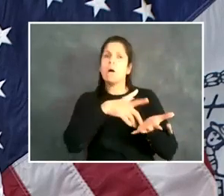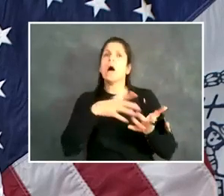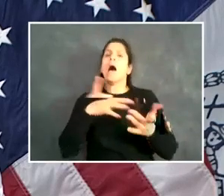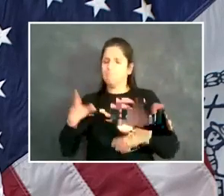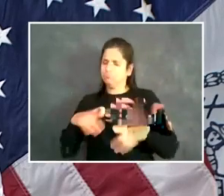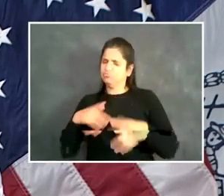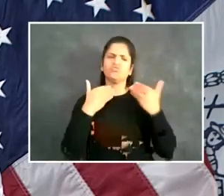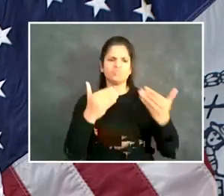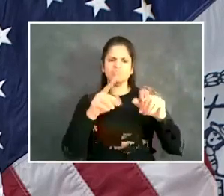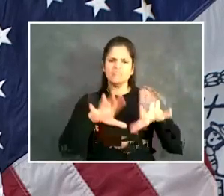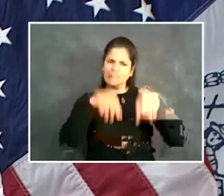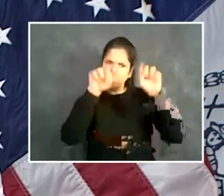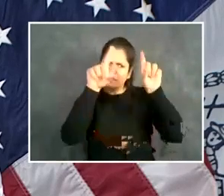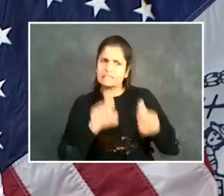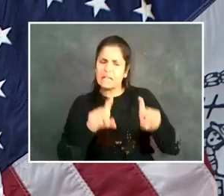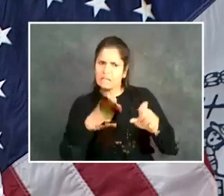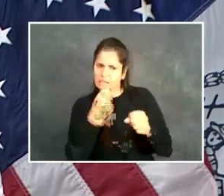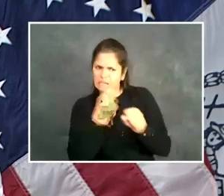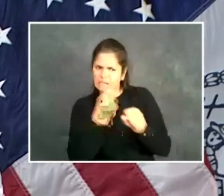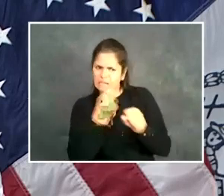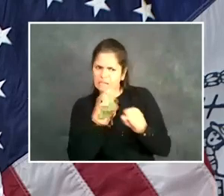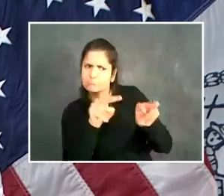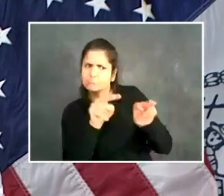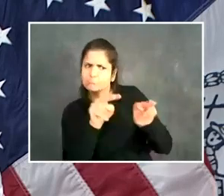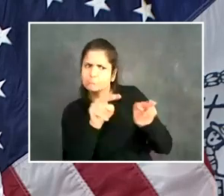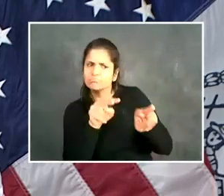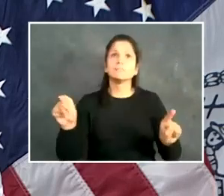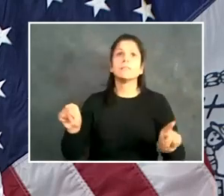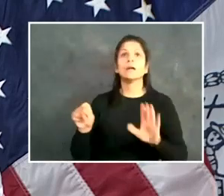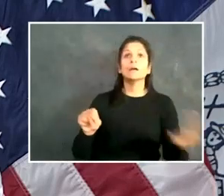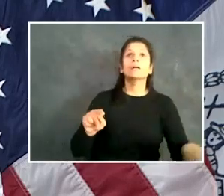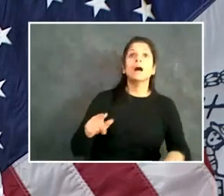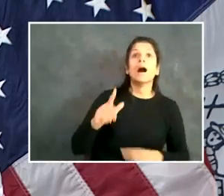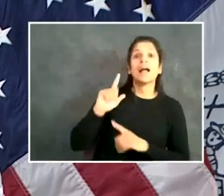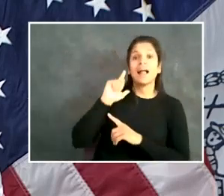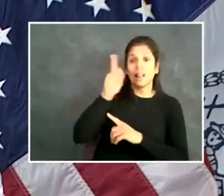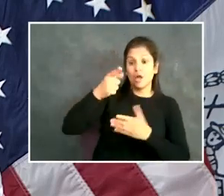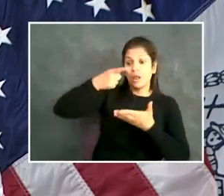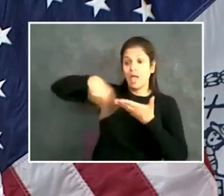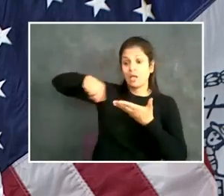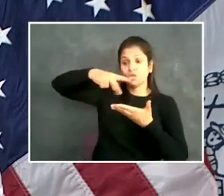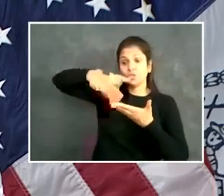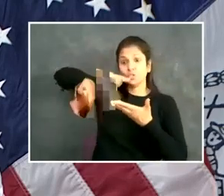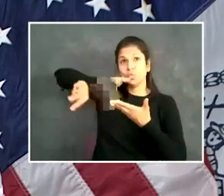WHAT WILL CHANGE, FOR SURE, MUCH MORE DEEPLY IN THE NEXT FEW